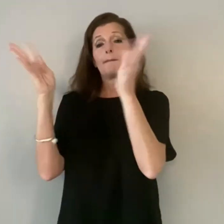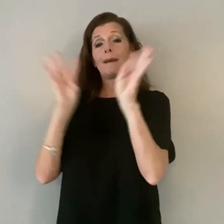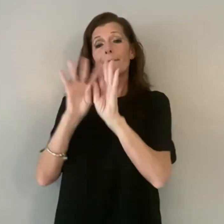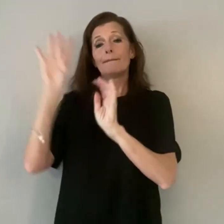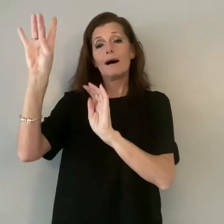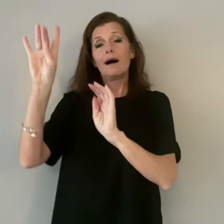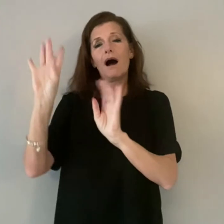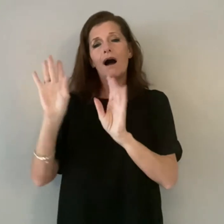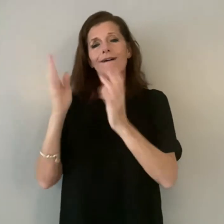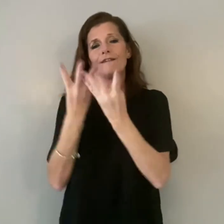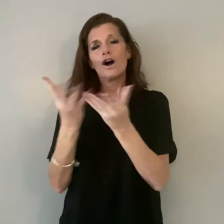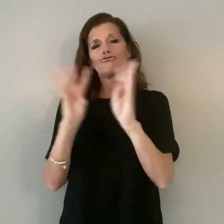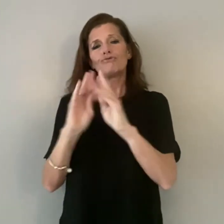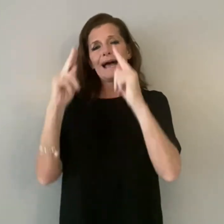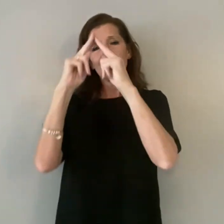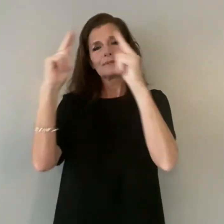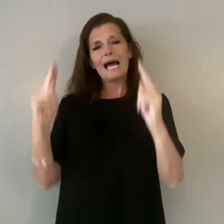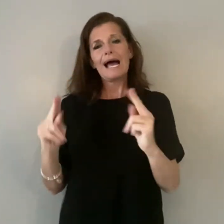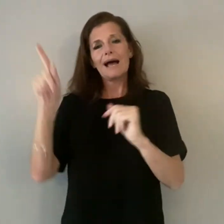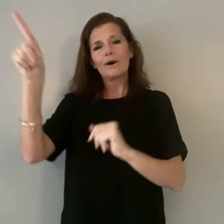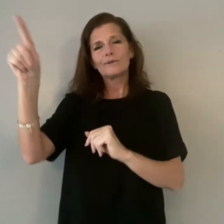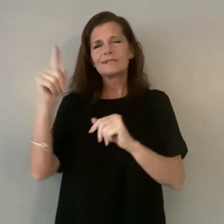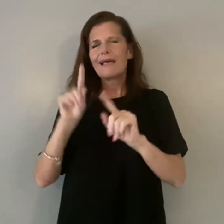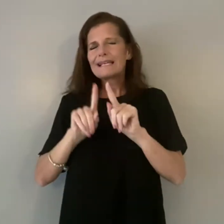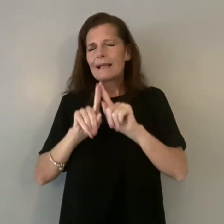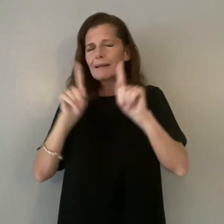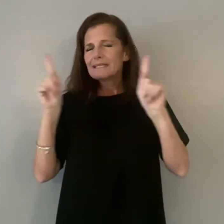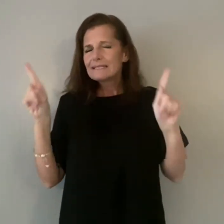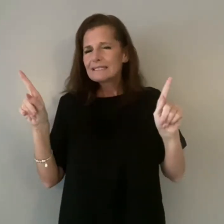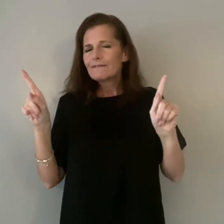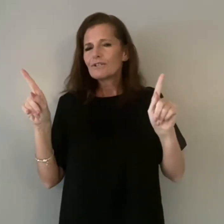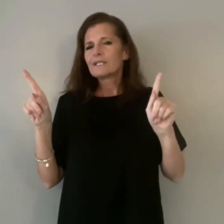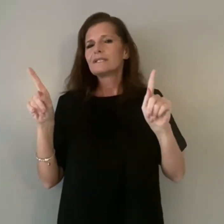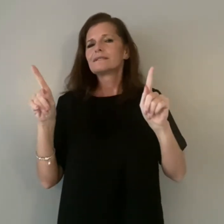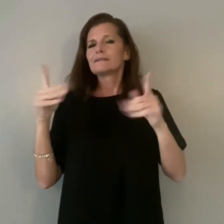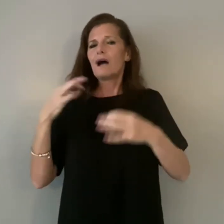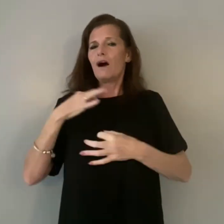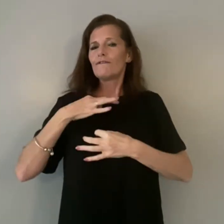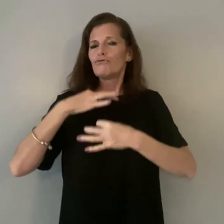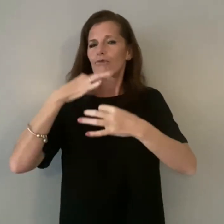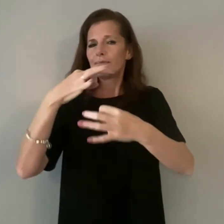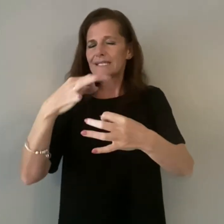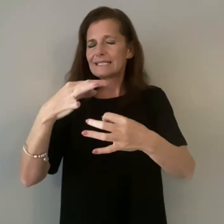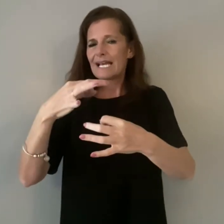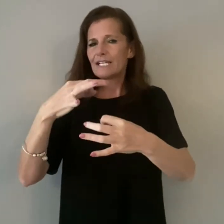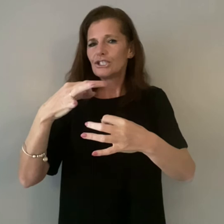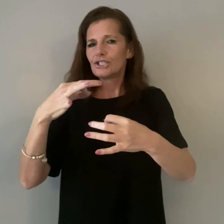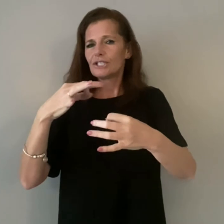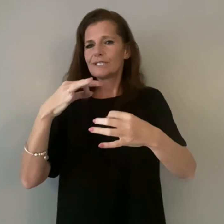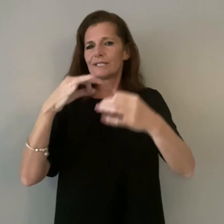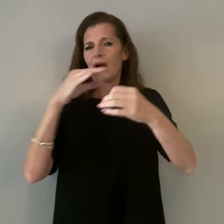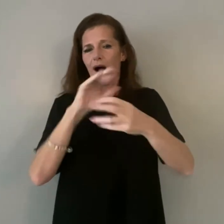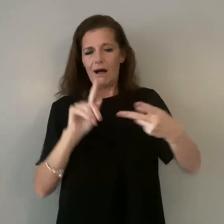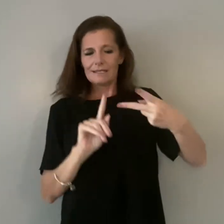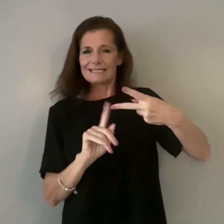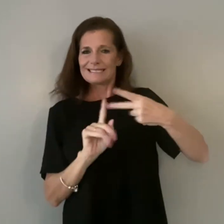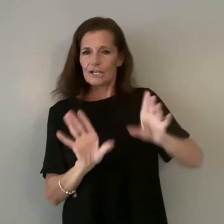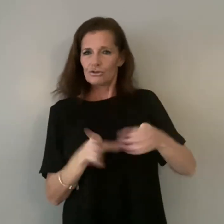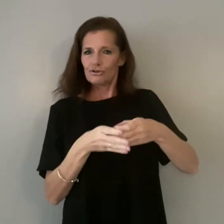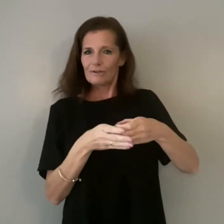where I think it's like a different approach. It's sort of a representation on a slip subsidiary board but then with full representation to the main round house board.